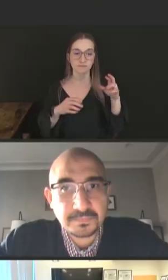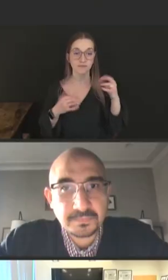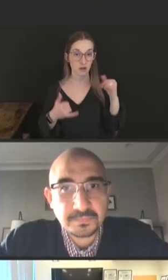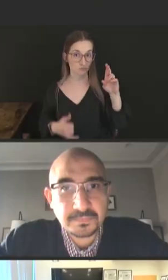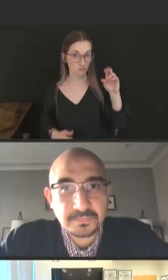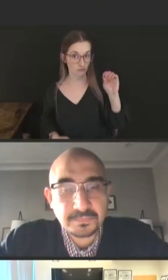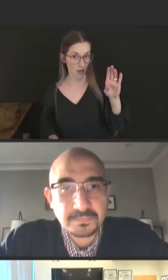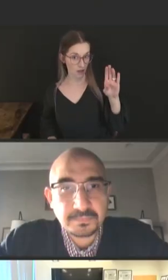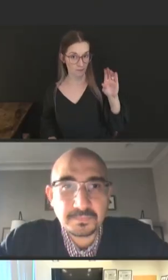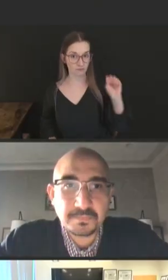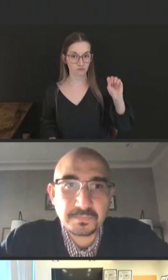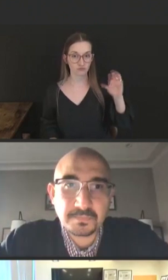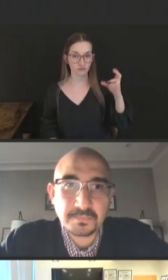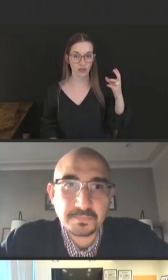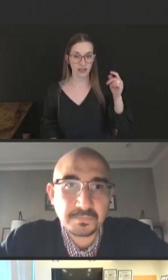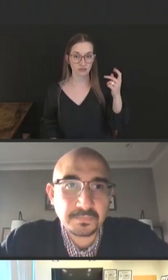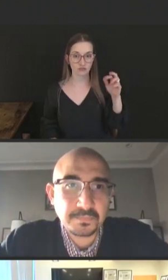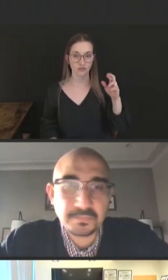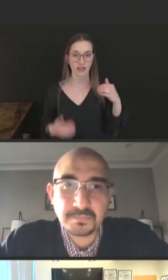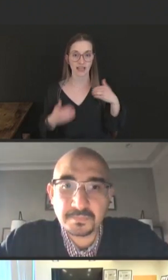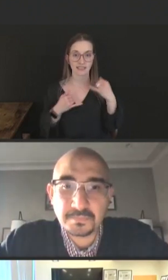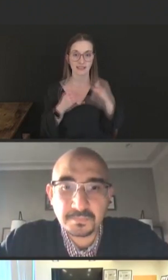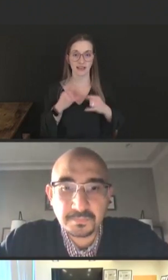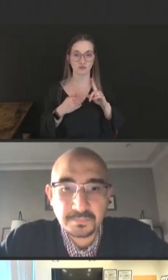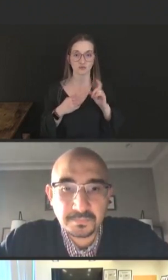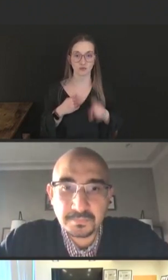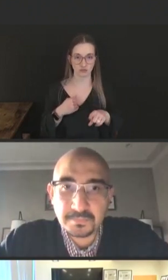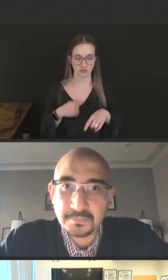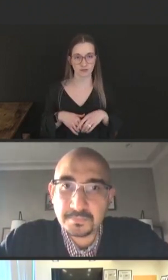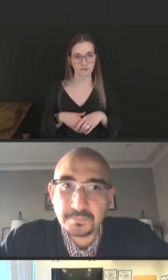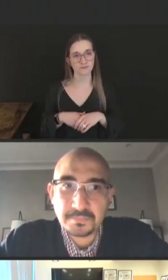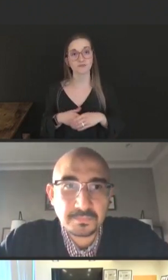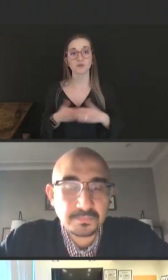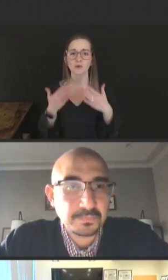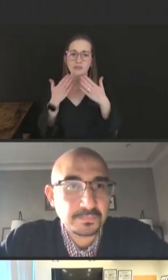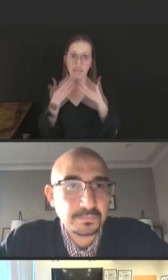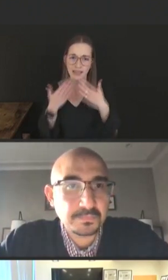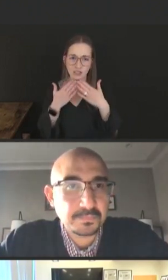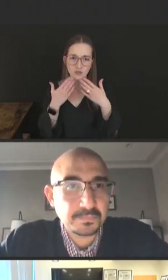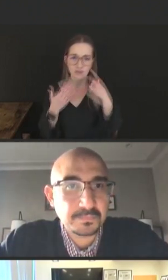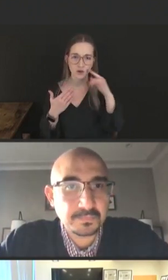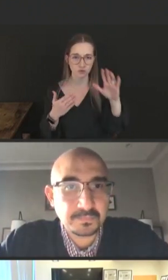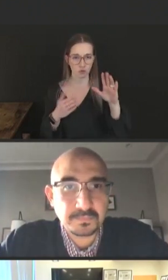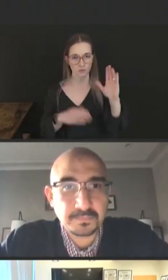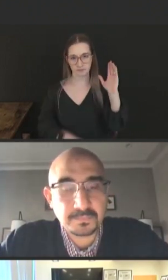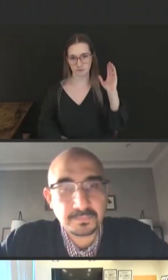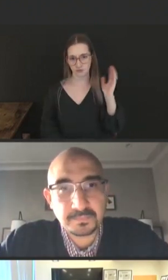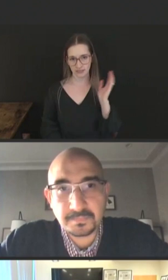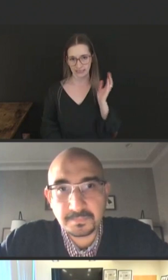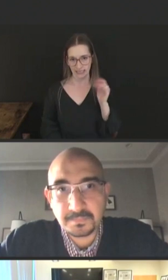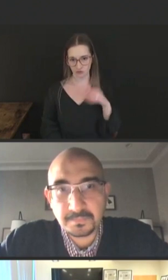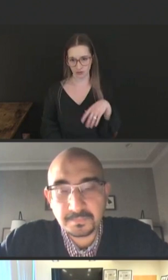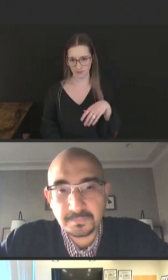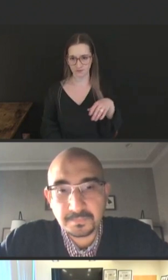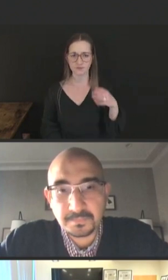Rob Schechter: Thank you. And thank you very much for the presentations. Looking at CDC data on